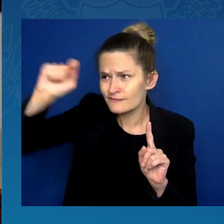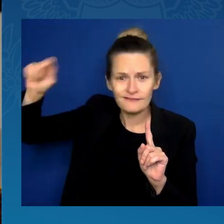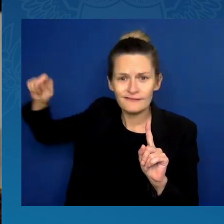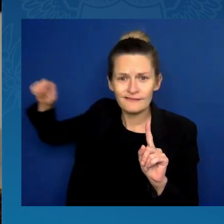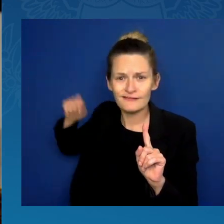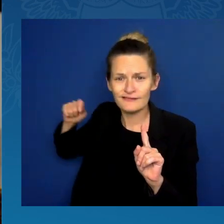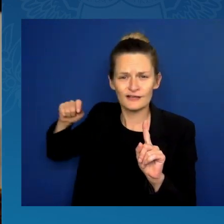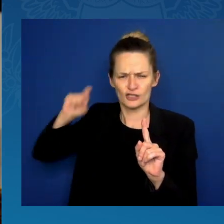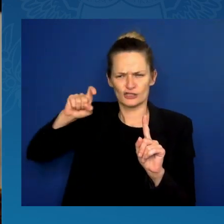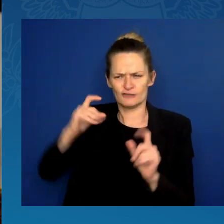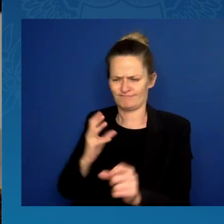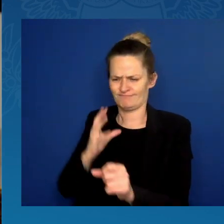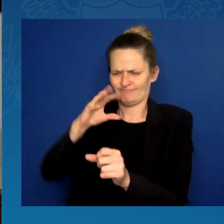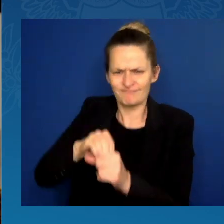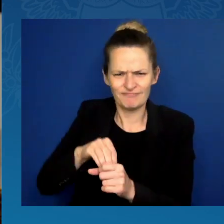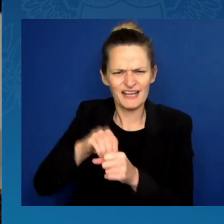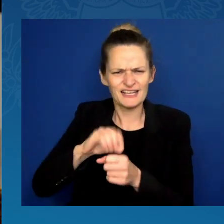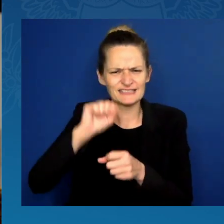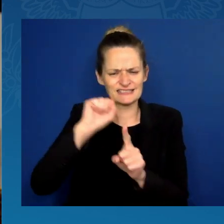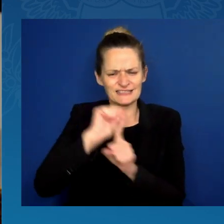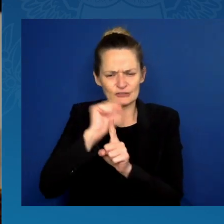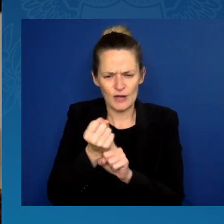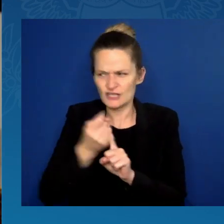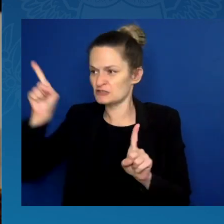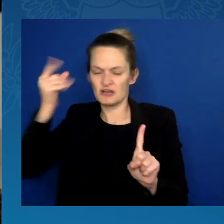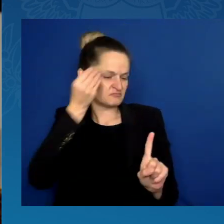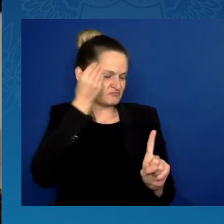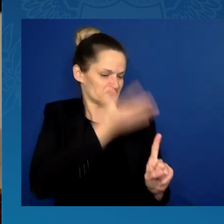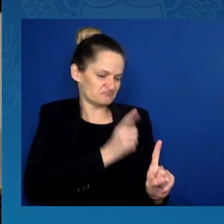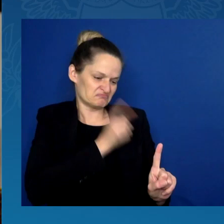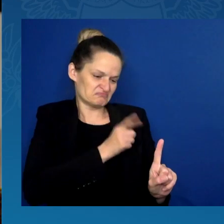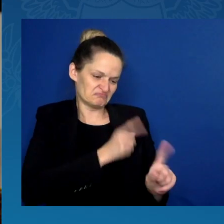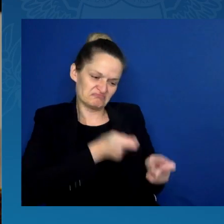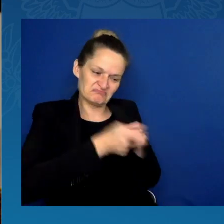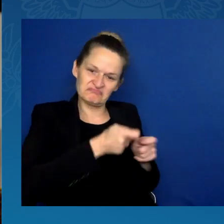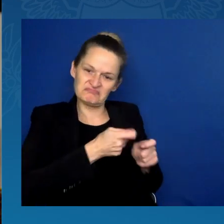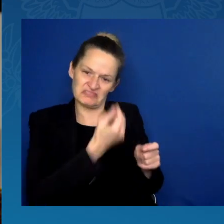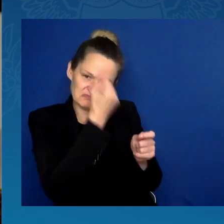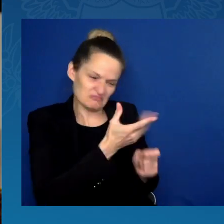what their beliefs should be, or restricting their choices based on their belief.